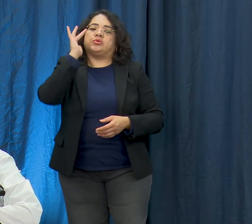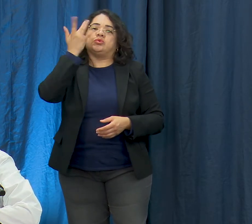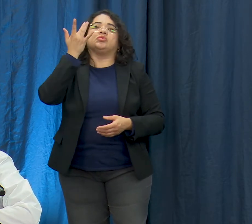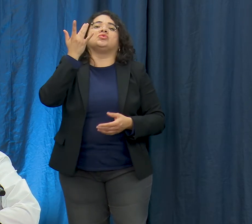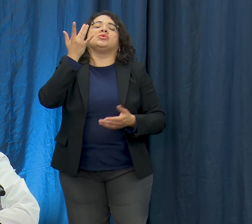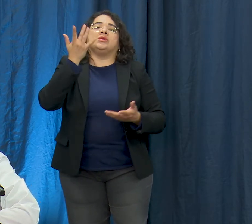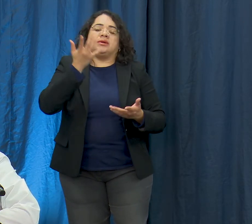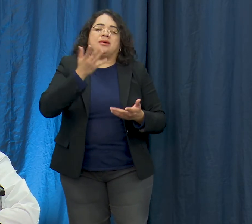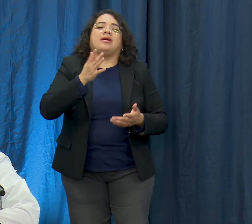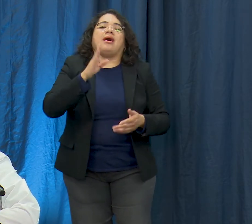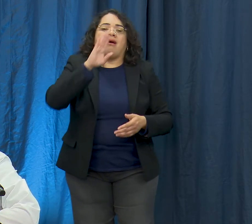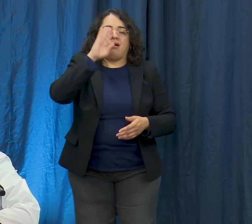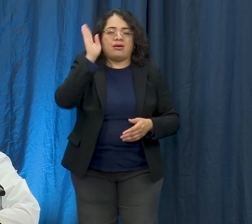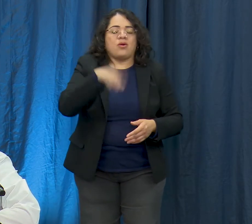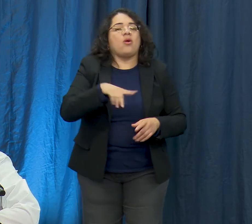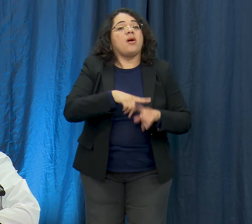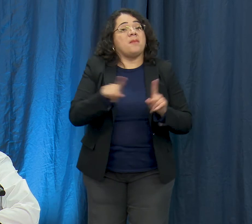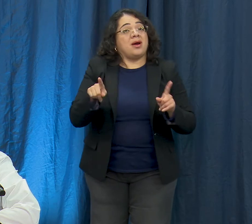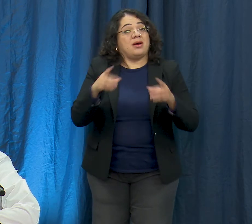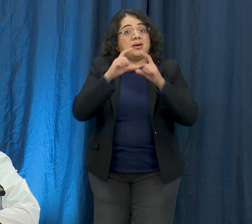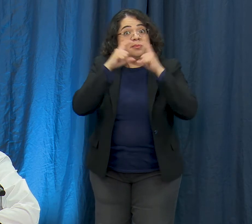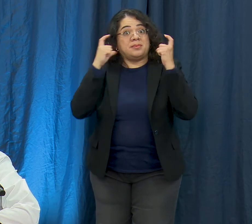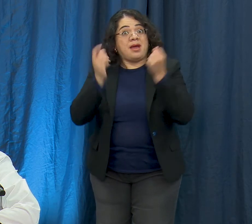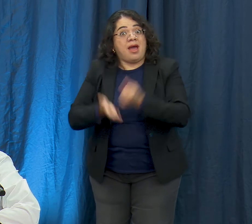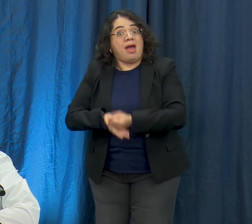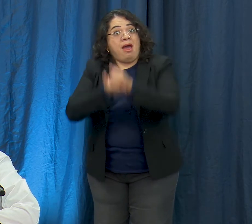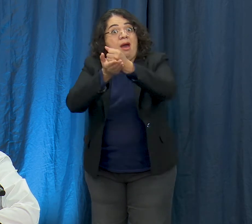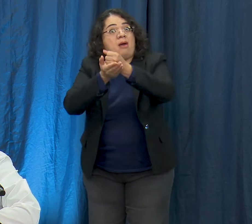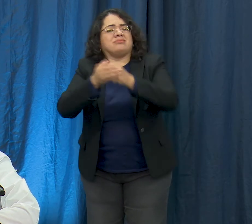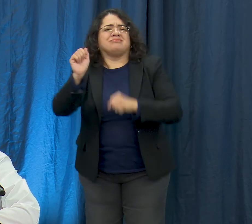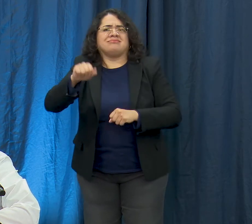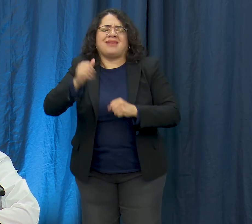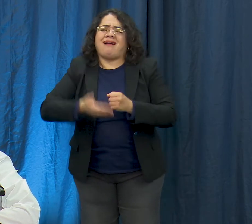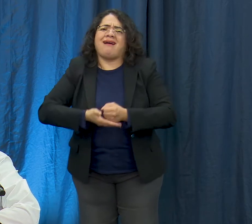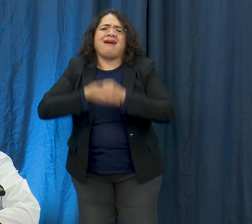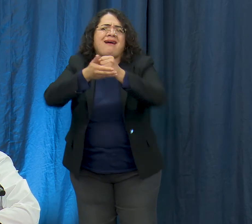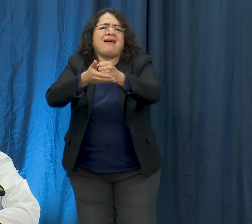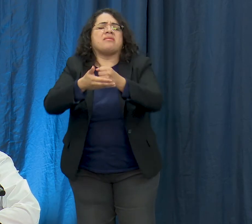so you know is it like we can say oh it's 50 percent effective or it's 90